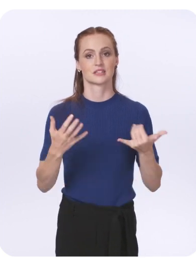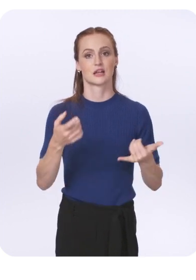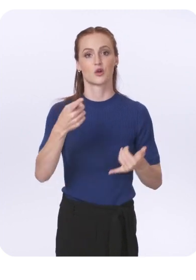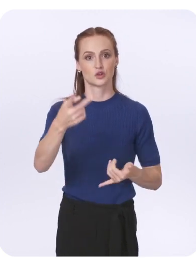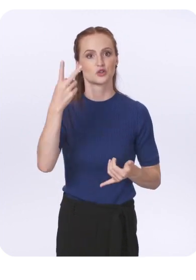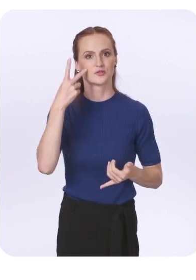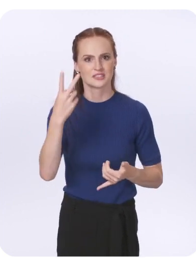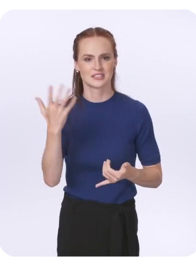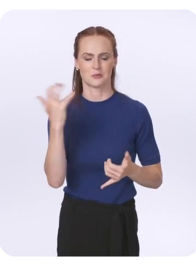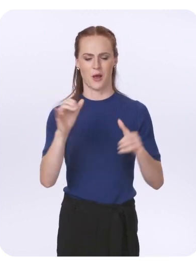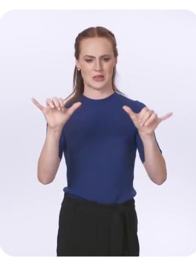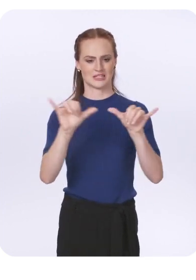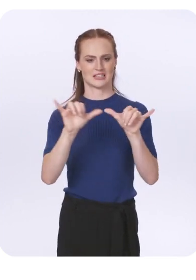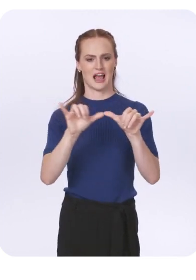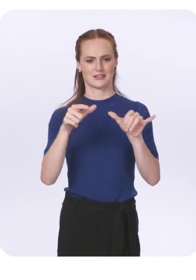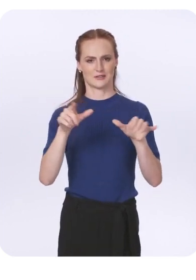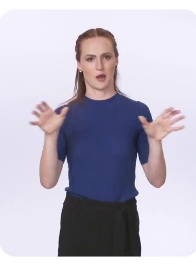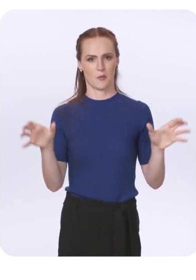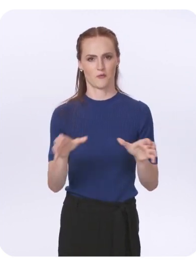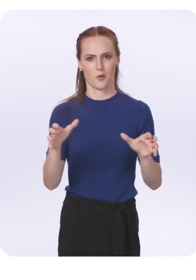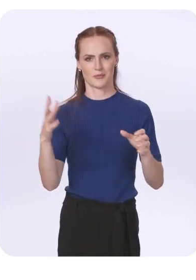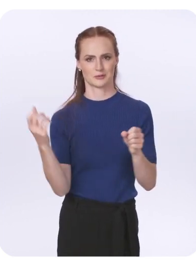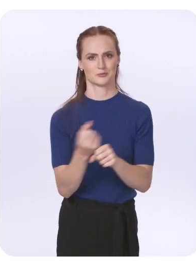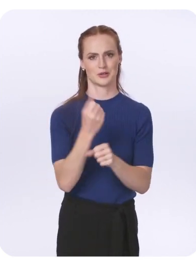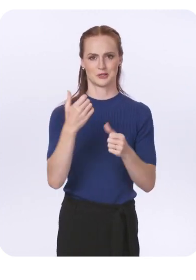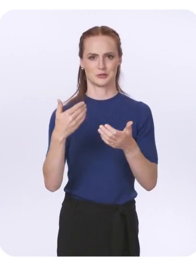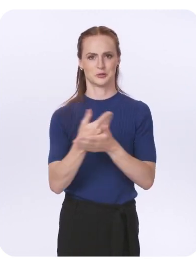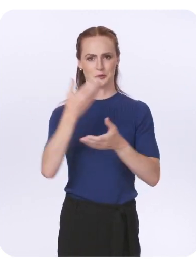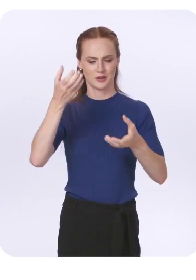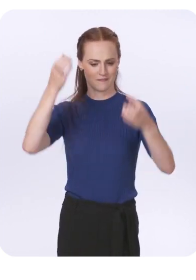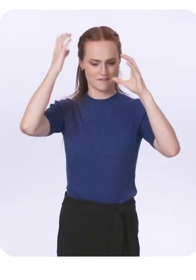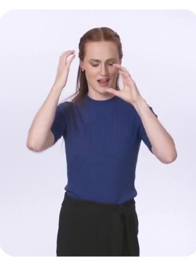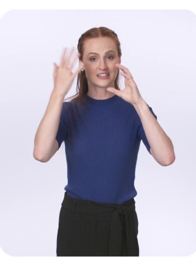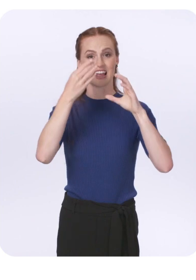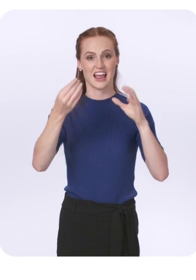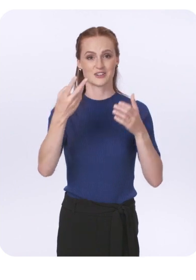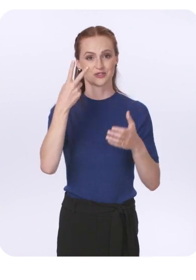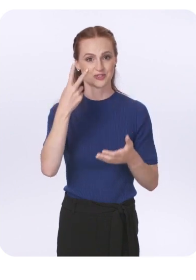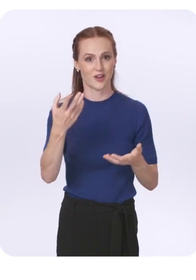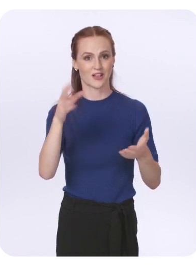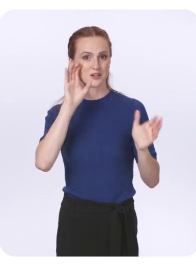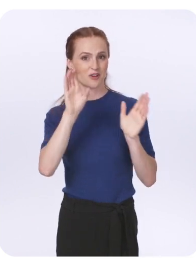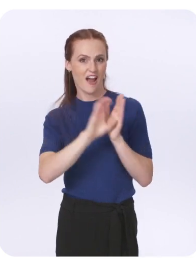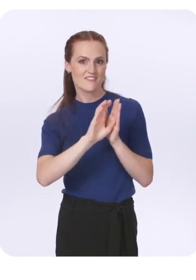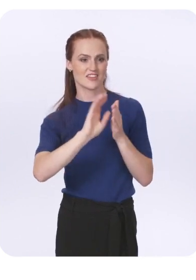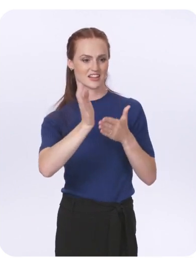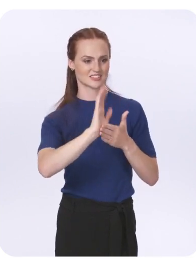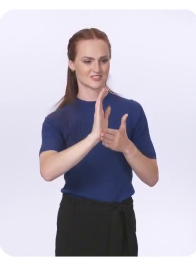Now that you’ve seen the size of the performance win of the new device and the graphics, which some of our most talented developers